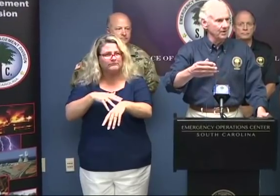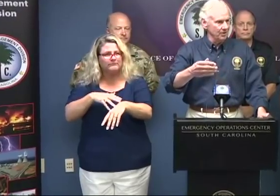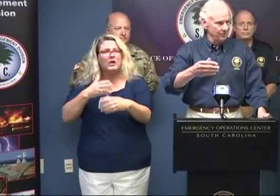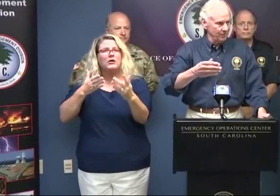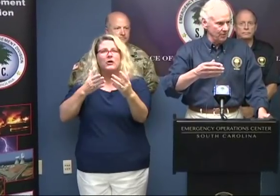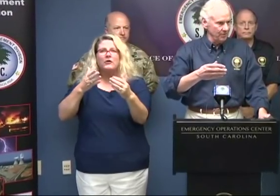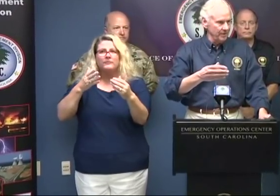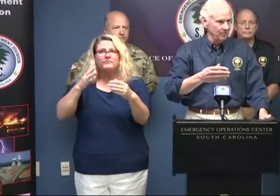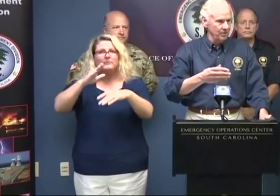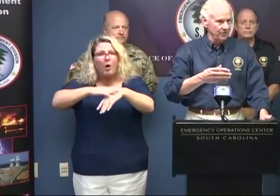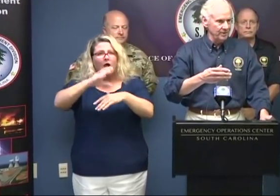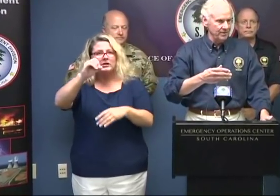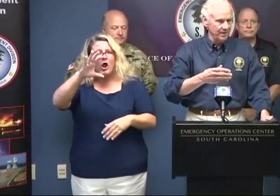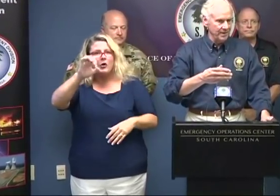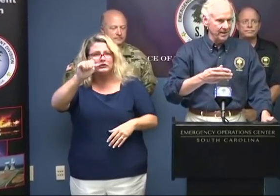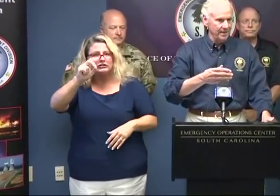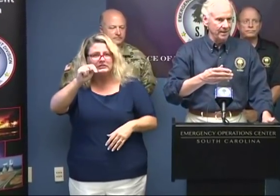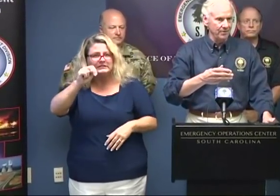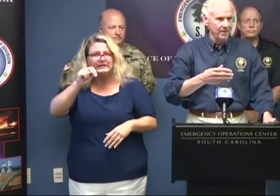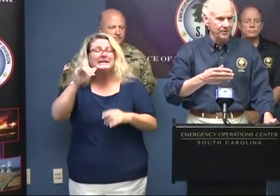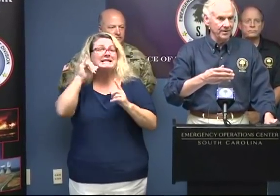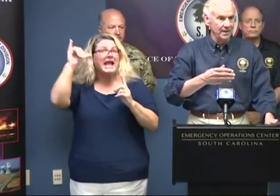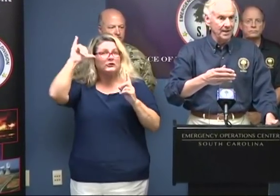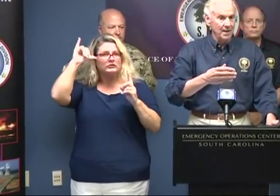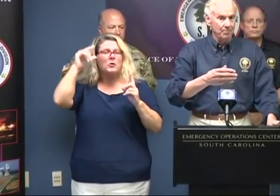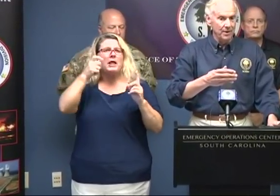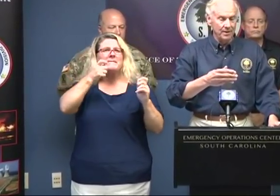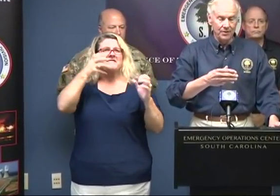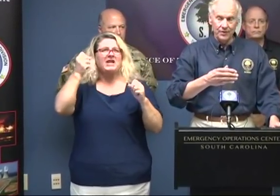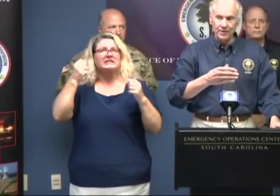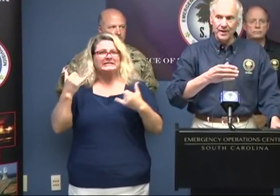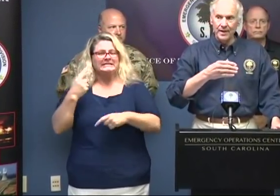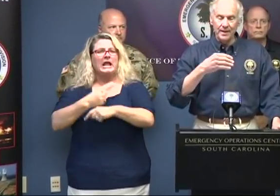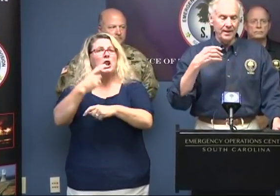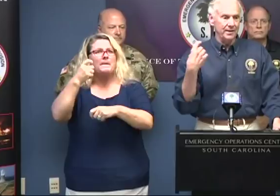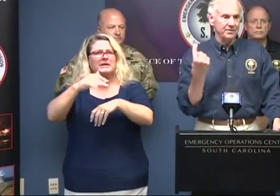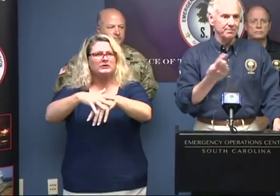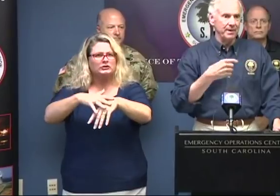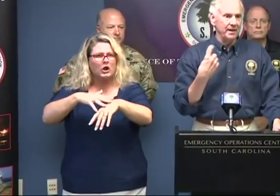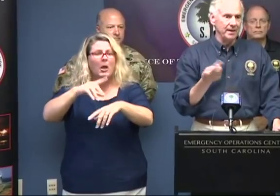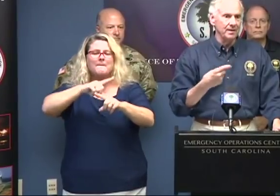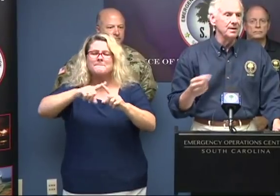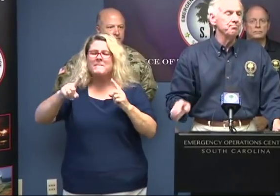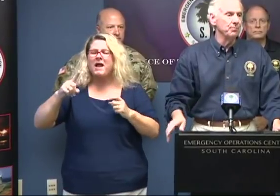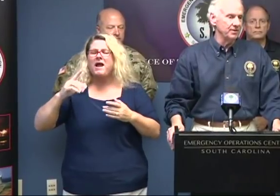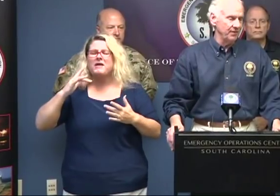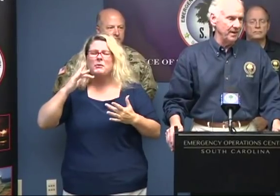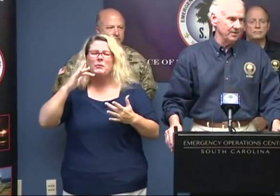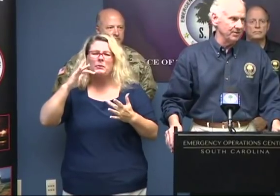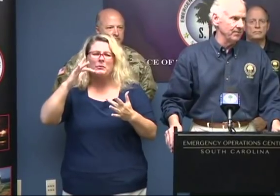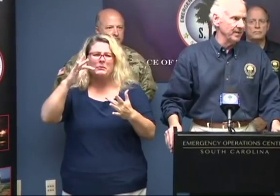a little slower than it was yesterday in our direction. But, on the other hand, it is spinning much faster